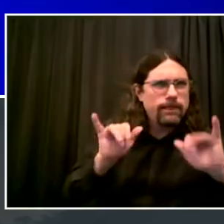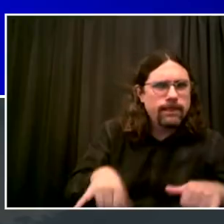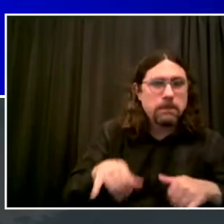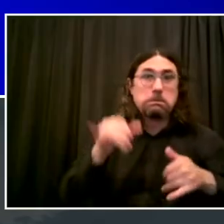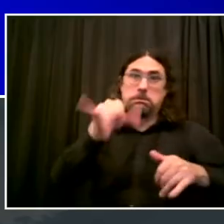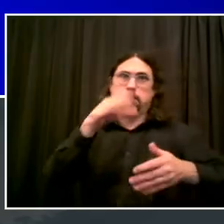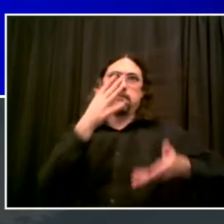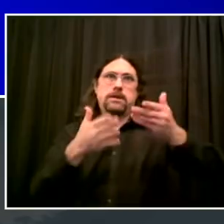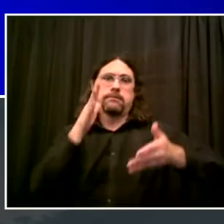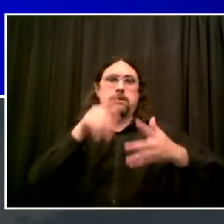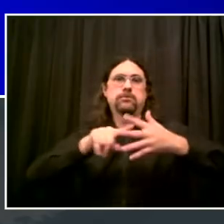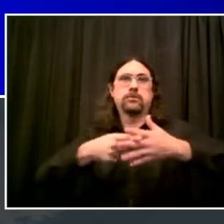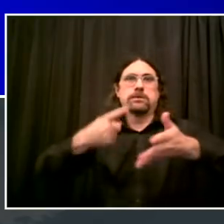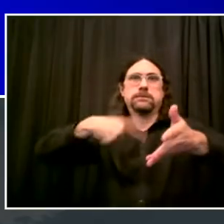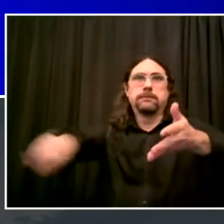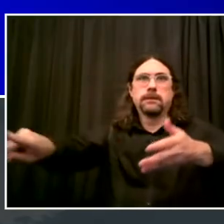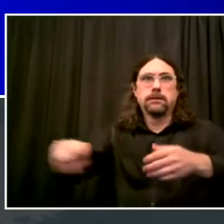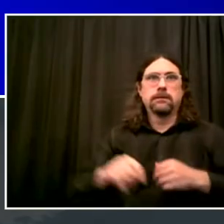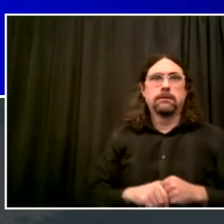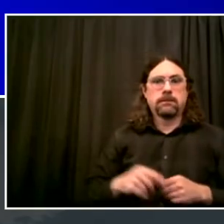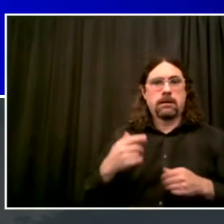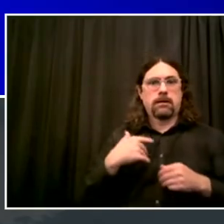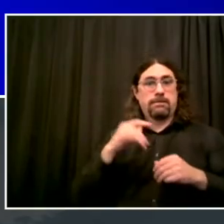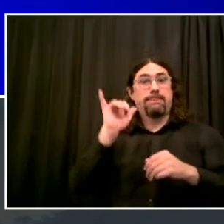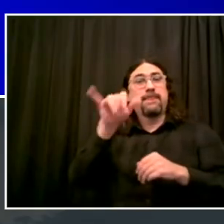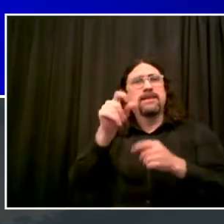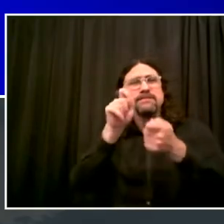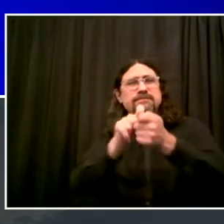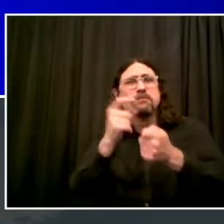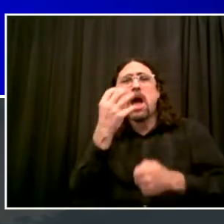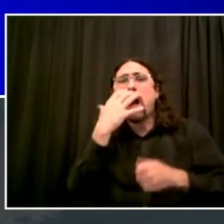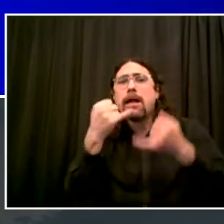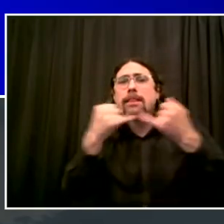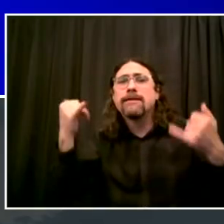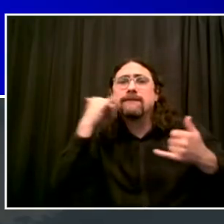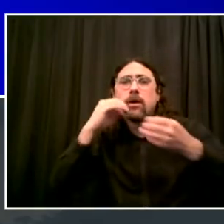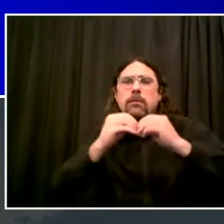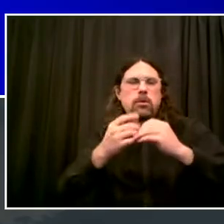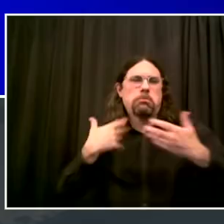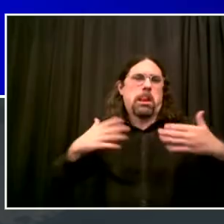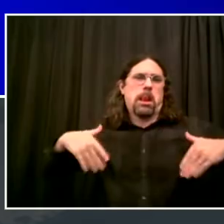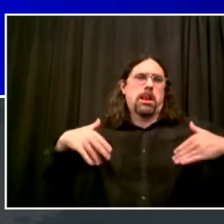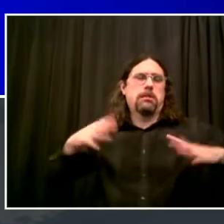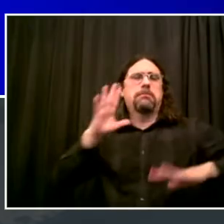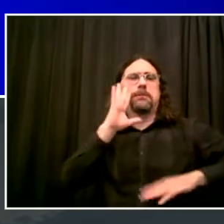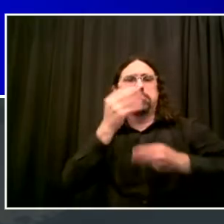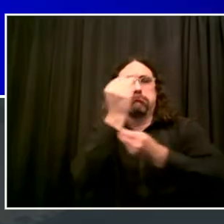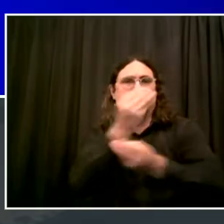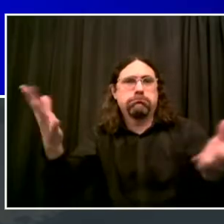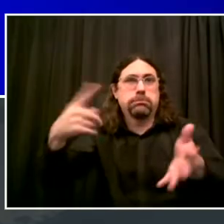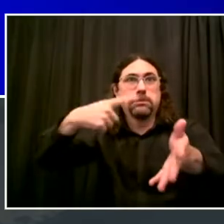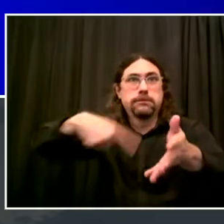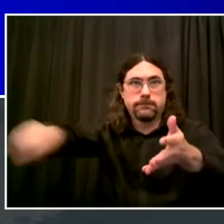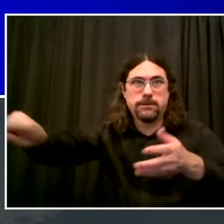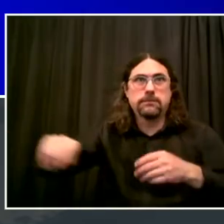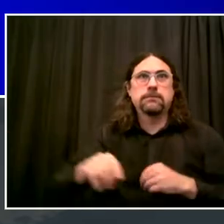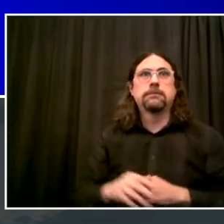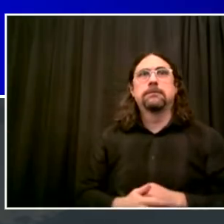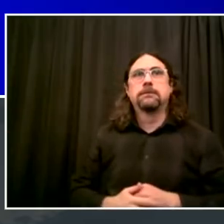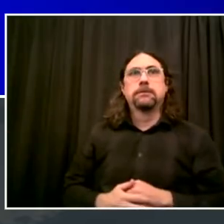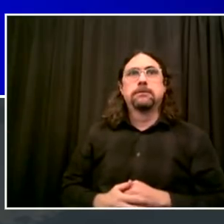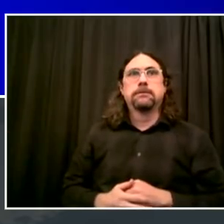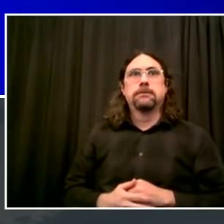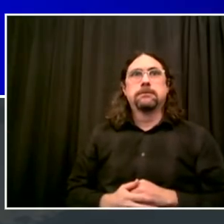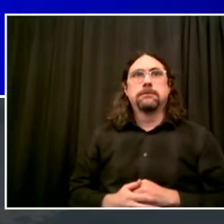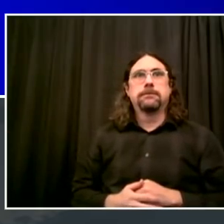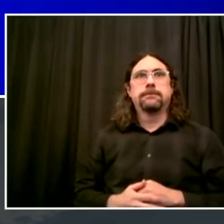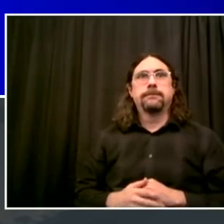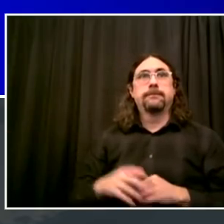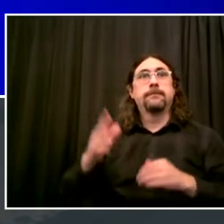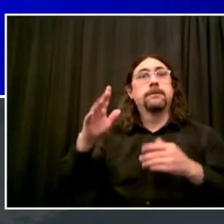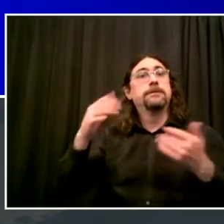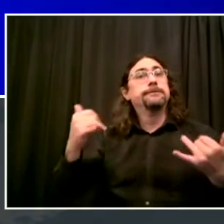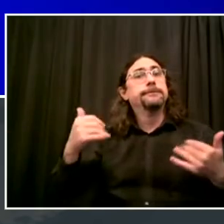DEALING WITH ANY